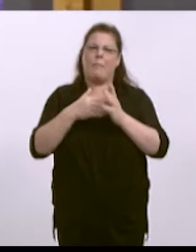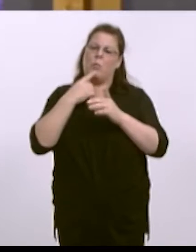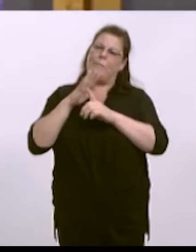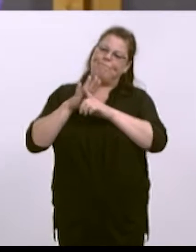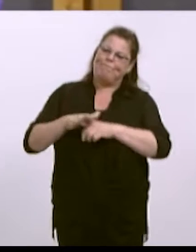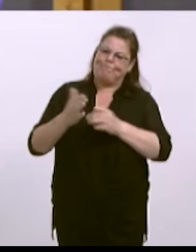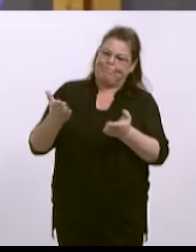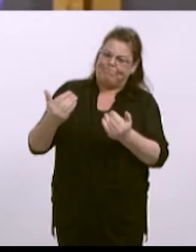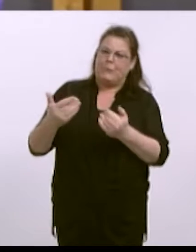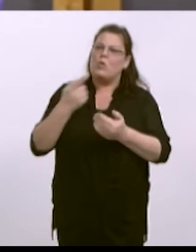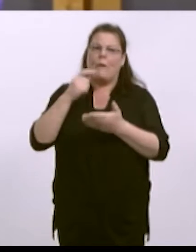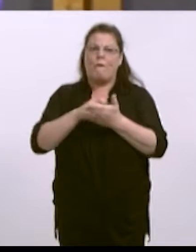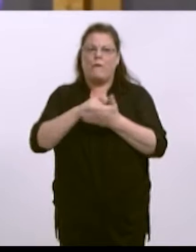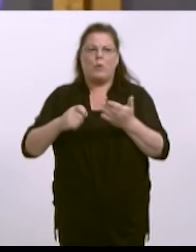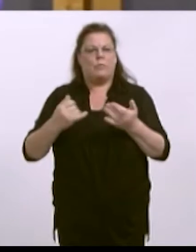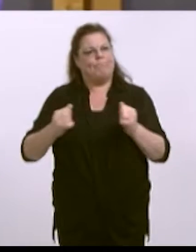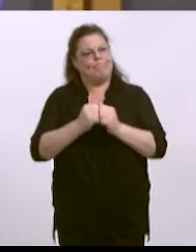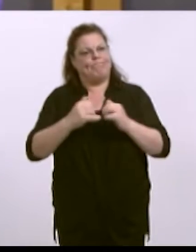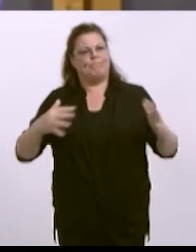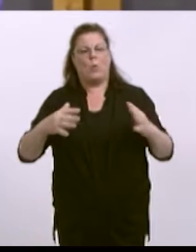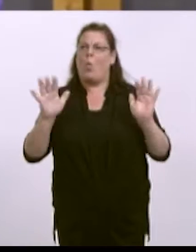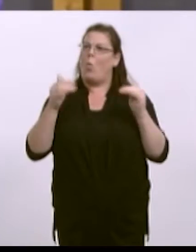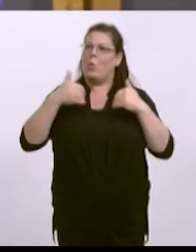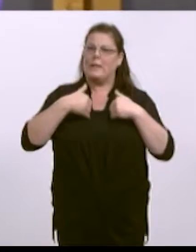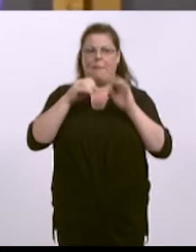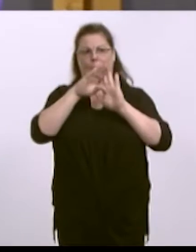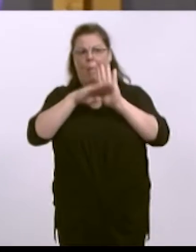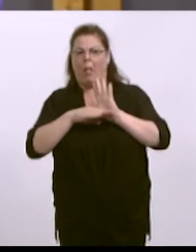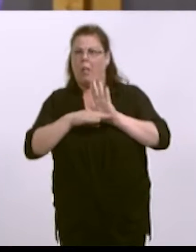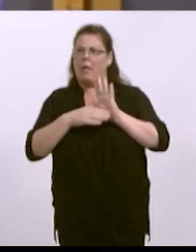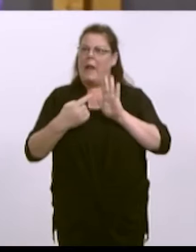motion for an autism Bill, which wasnít actually a legislative proposal in itself but an expression